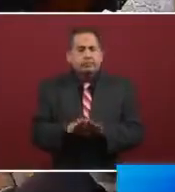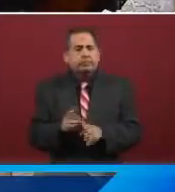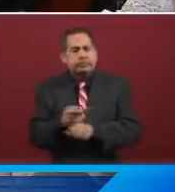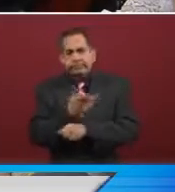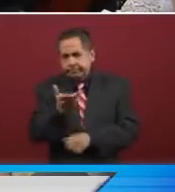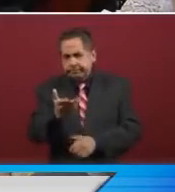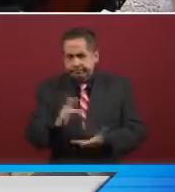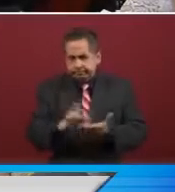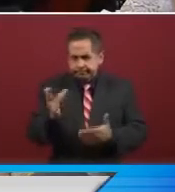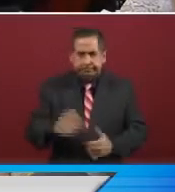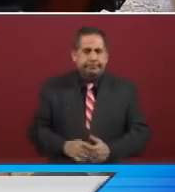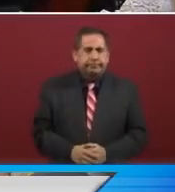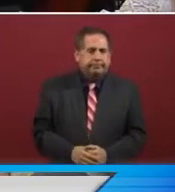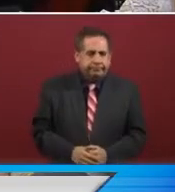3. Security in Tijuana